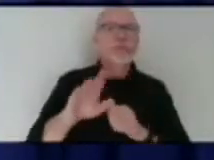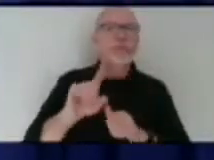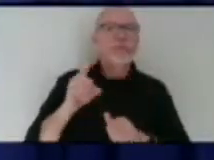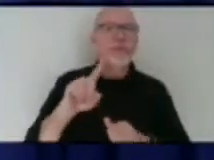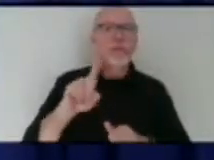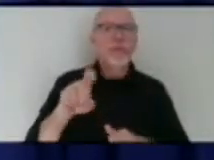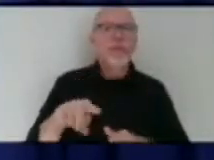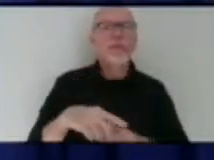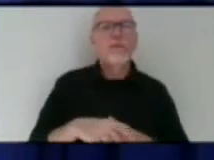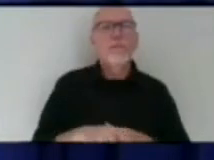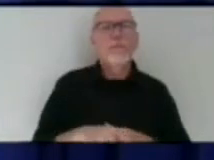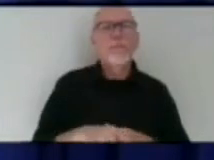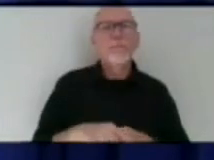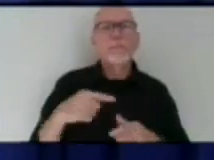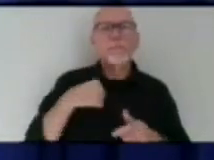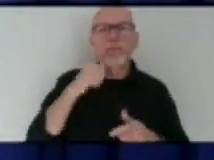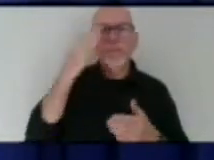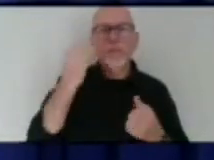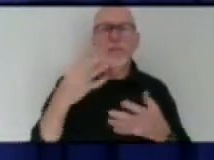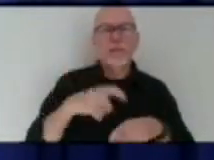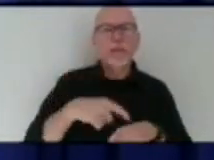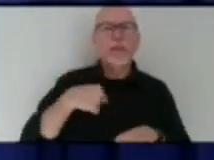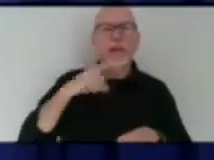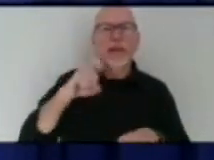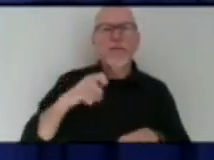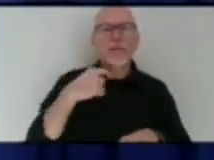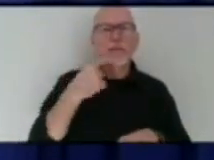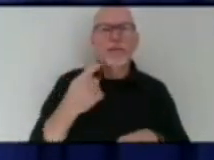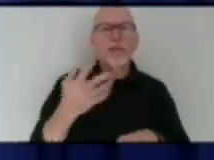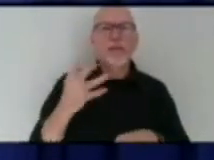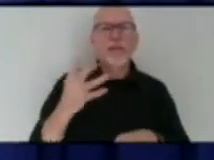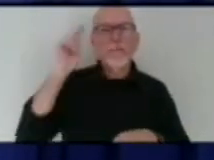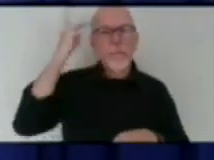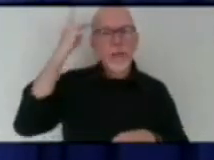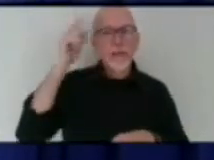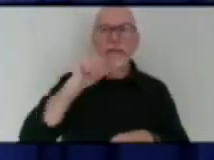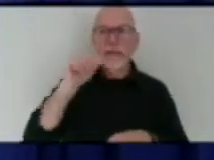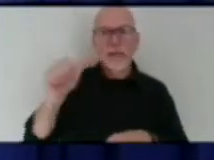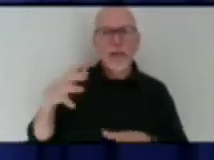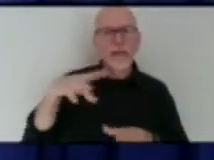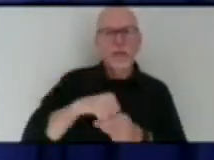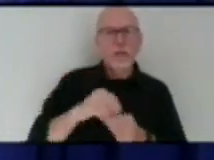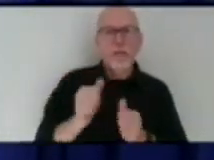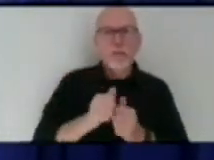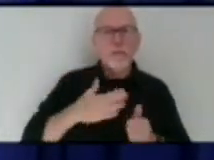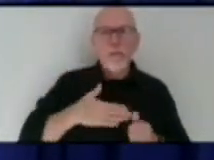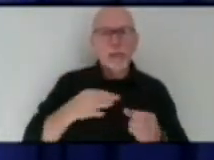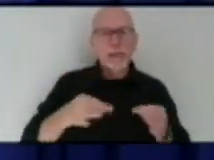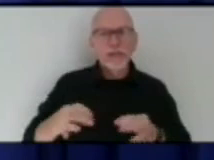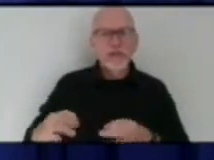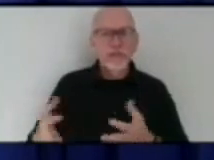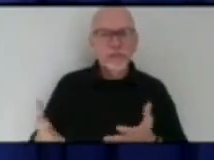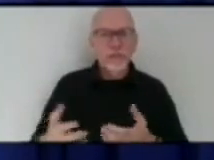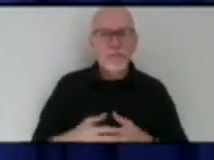I don't know how many times I have to say this politics doesn't enter my brain when it comes to making decisions. Um,